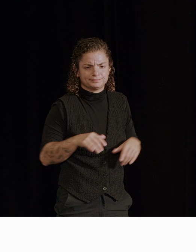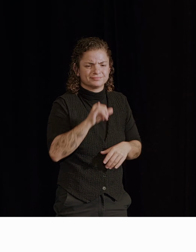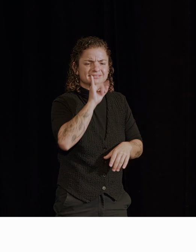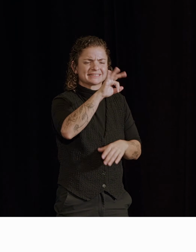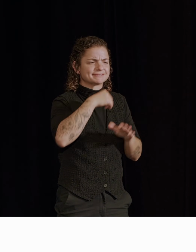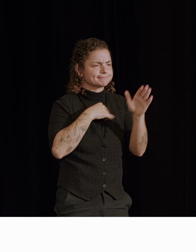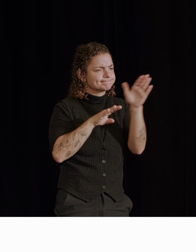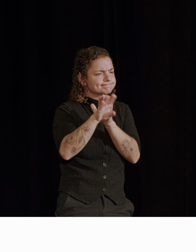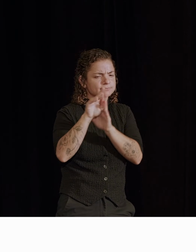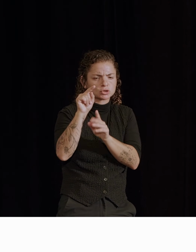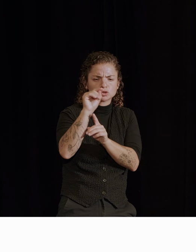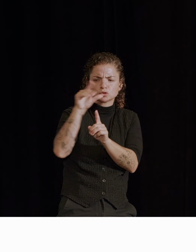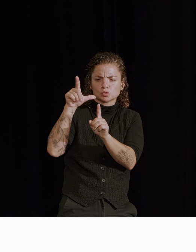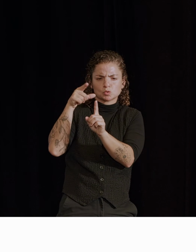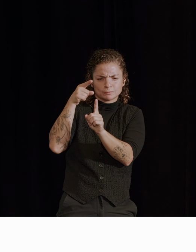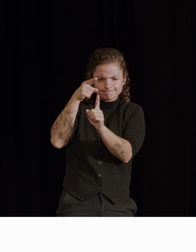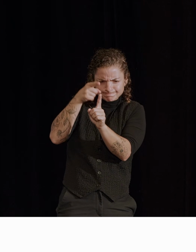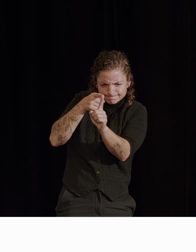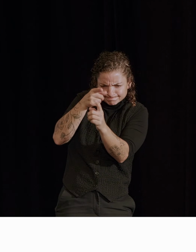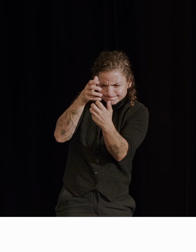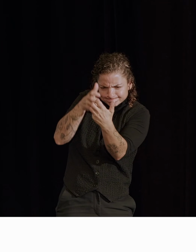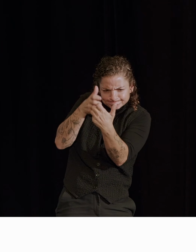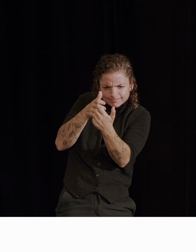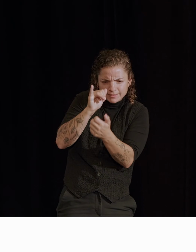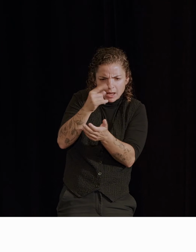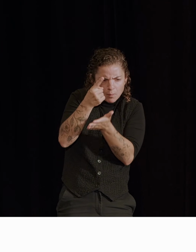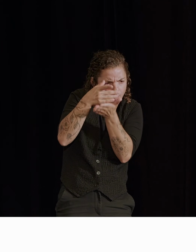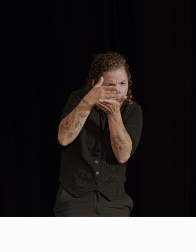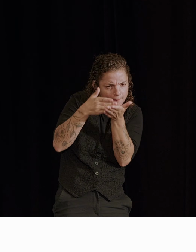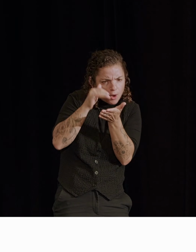that might cost a million dollars, and it's going to cost a million dollars